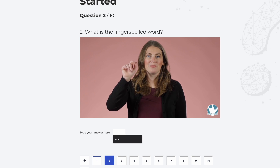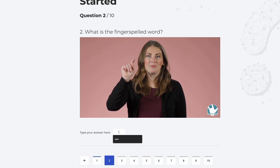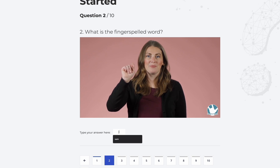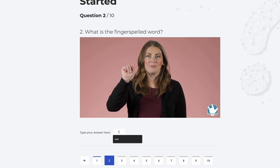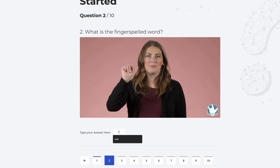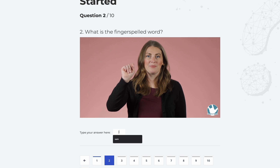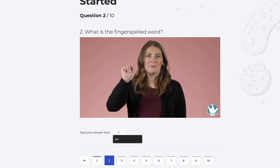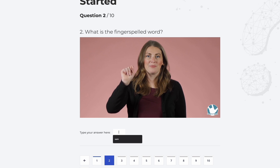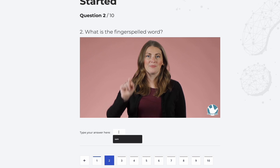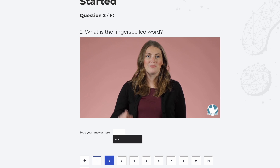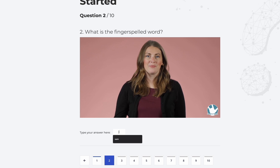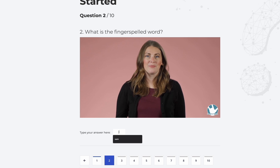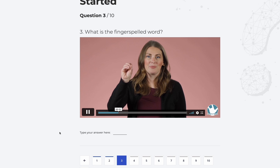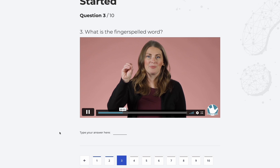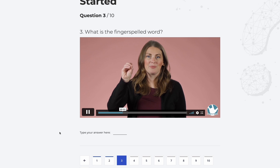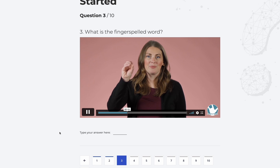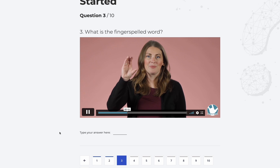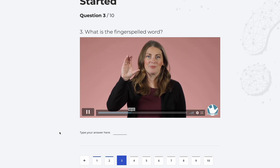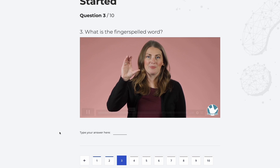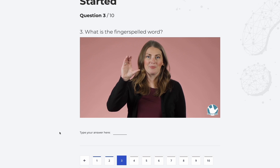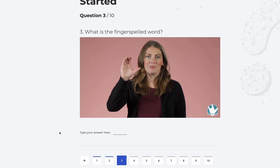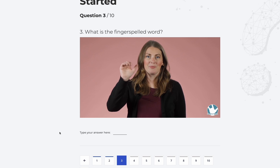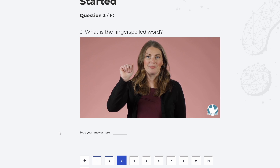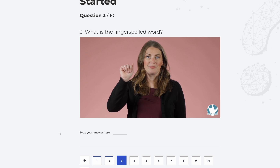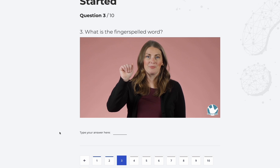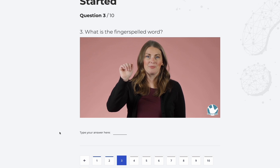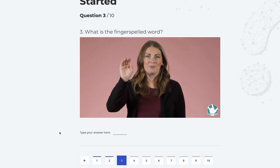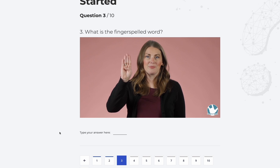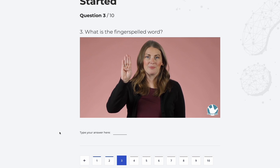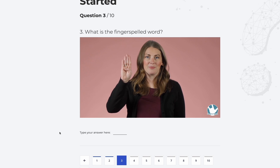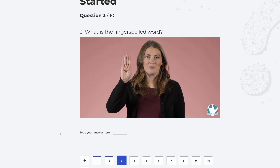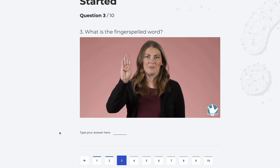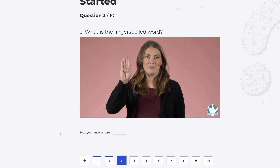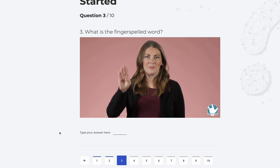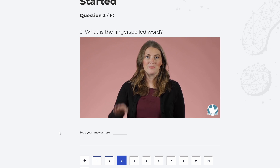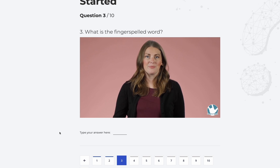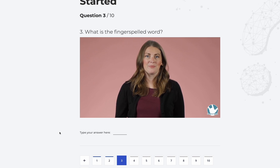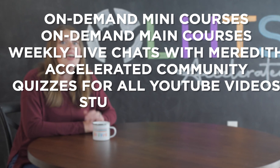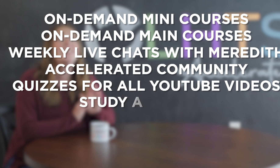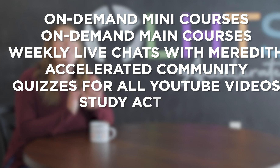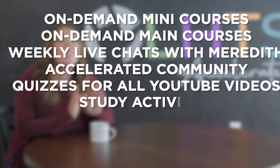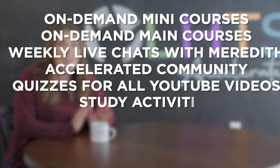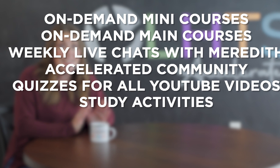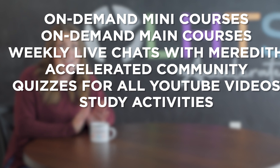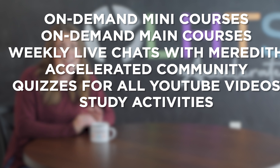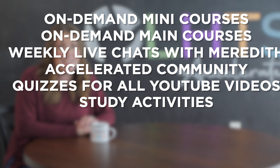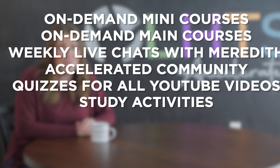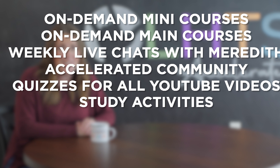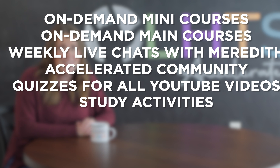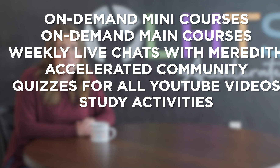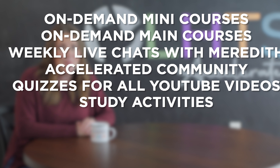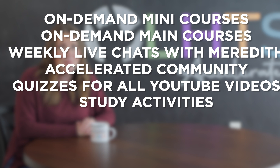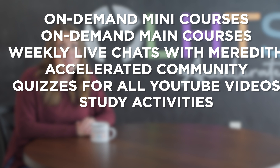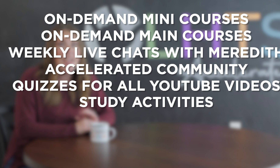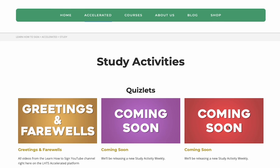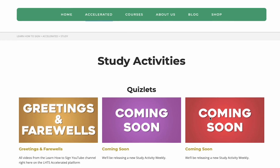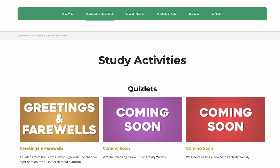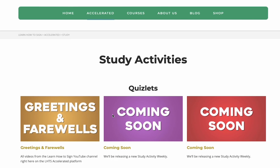a quiz every week that will go in tandem with that week's YouTube video. Study activities, this